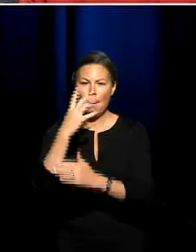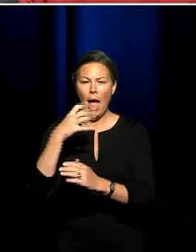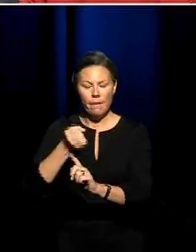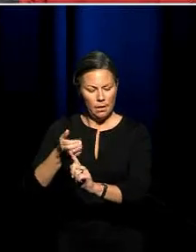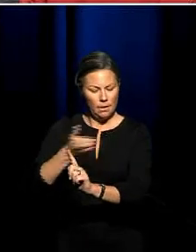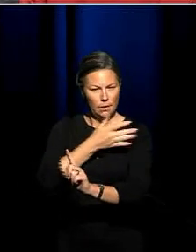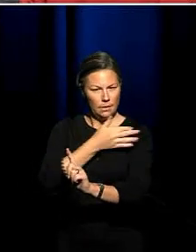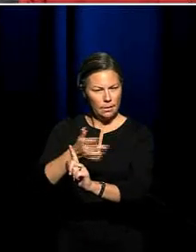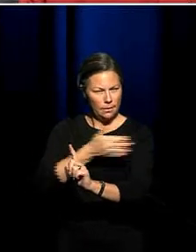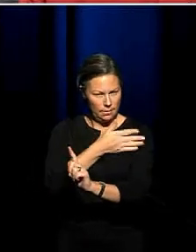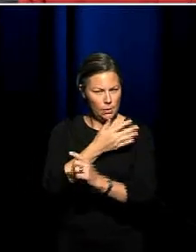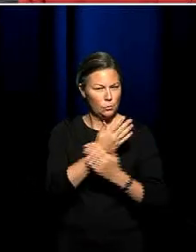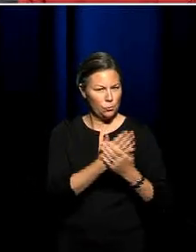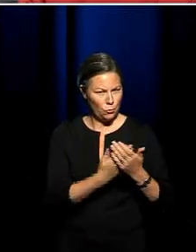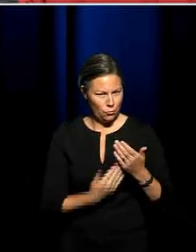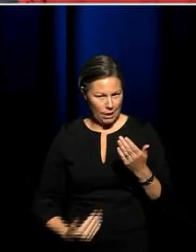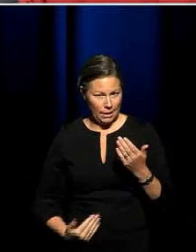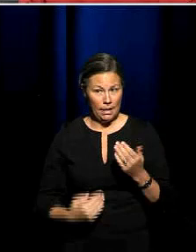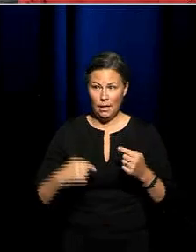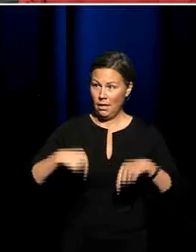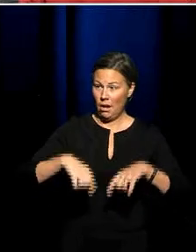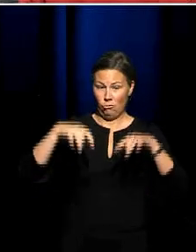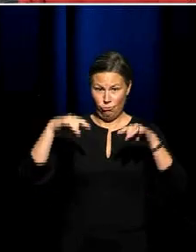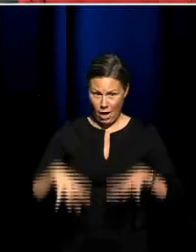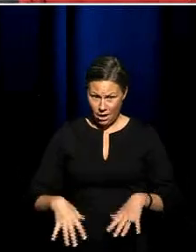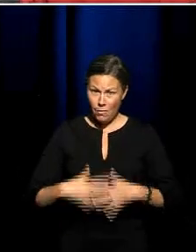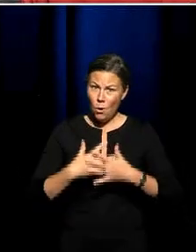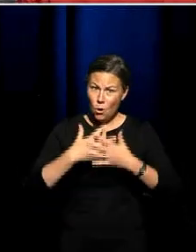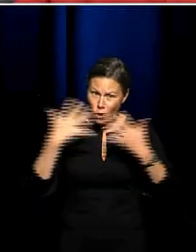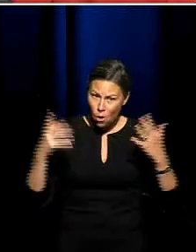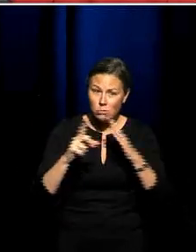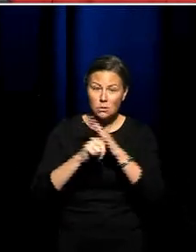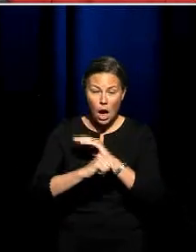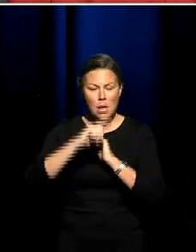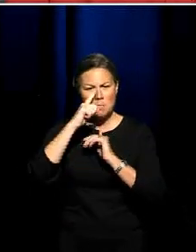have been made for a long time in this country. The proposal received support in